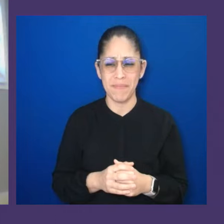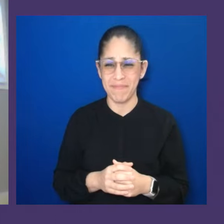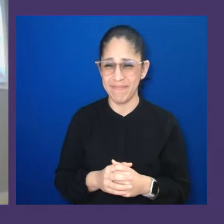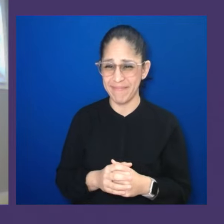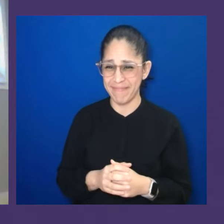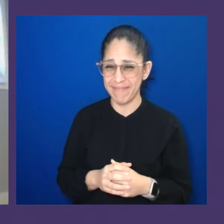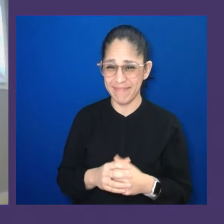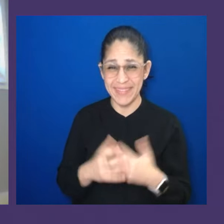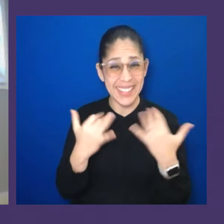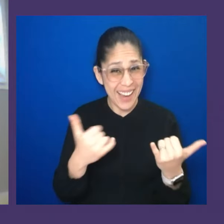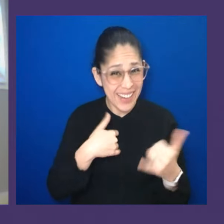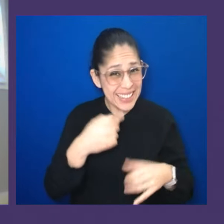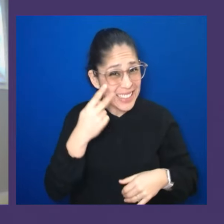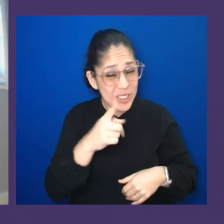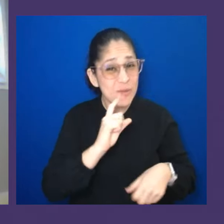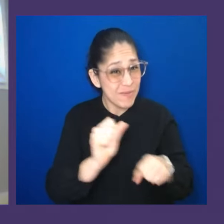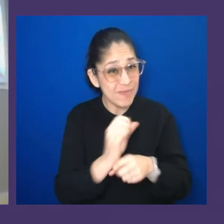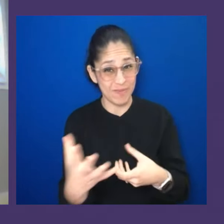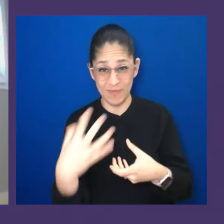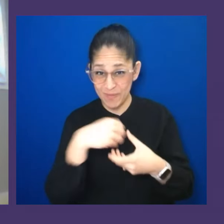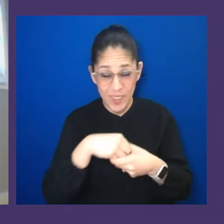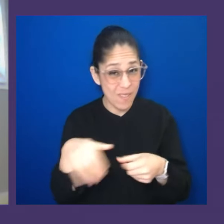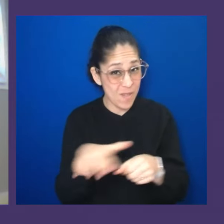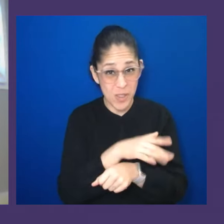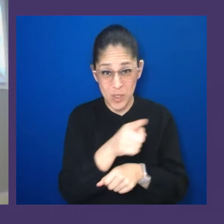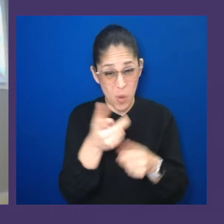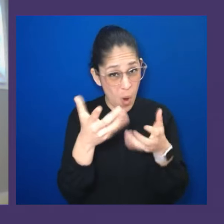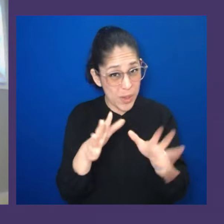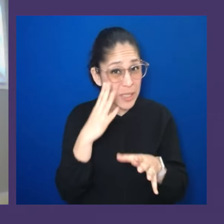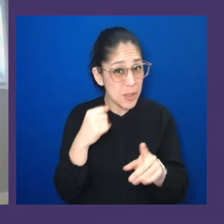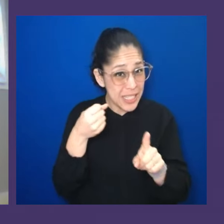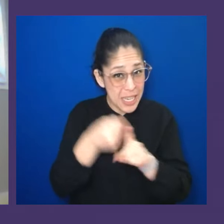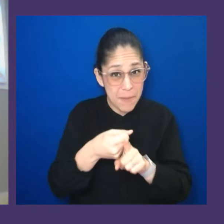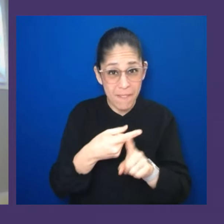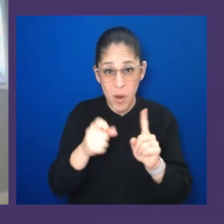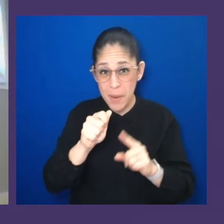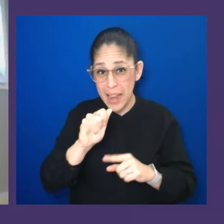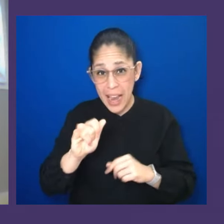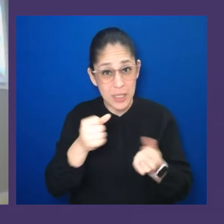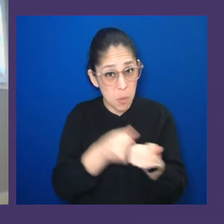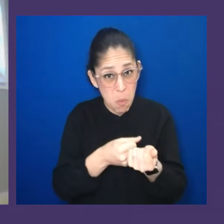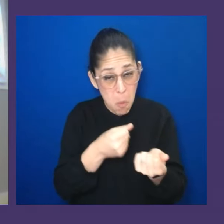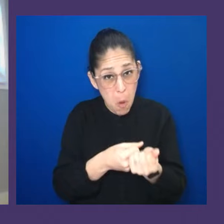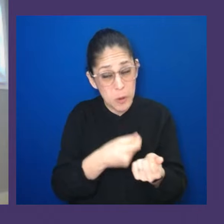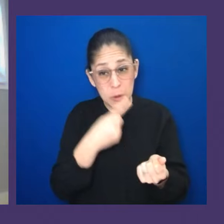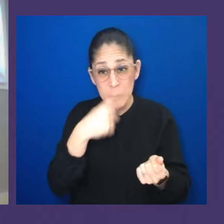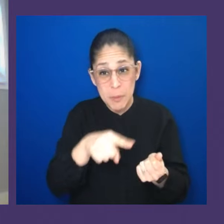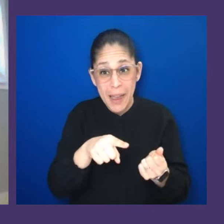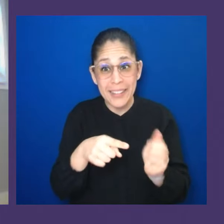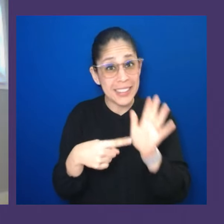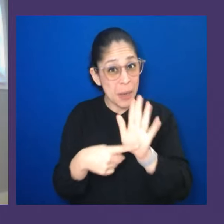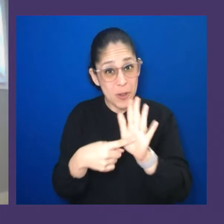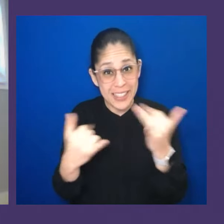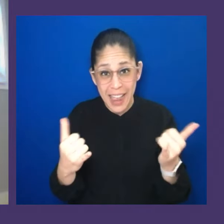and you have already experienced the impact of AI. Do you care to demonstrate to us on how you use AI?